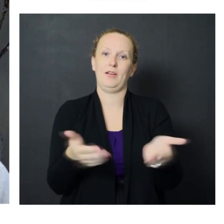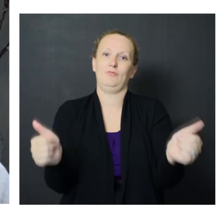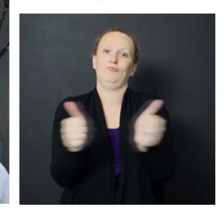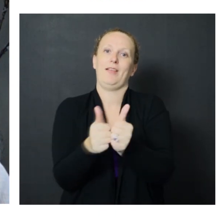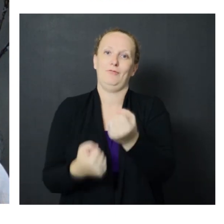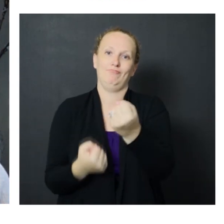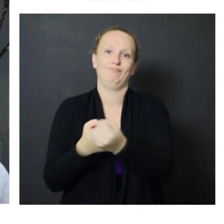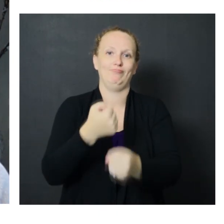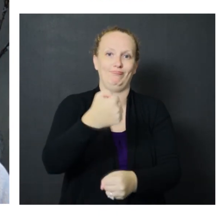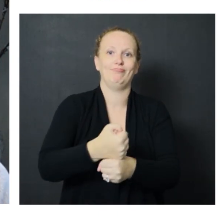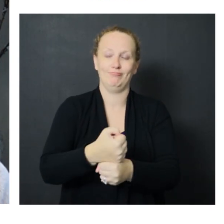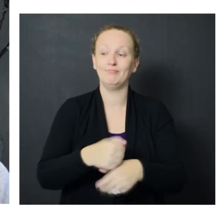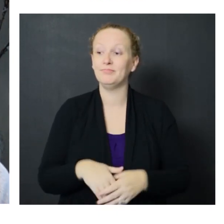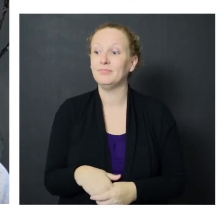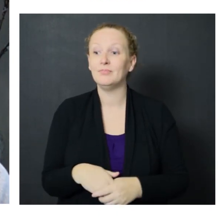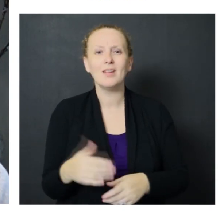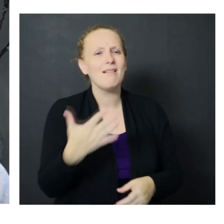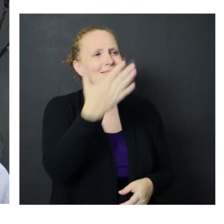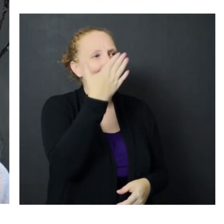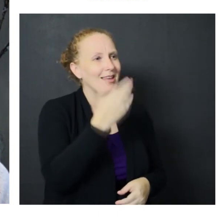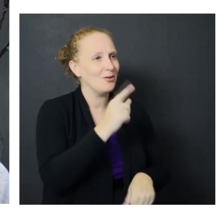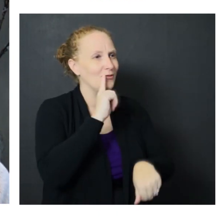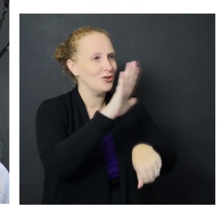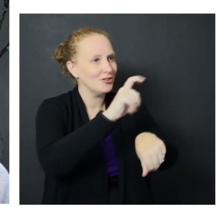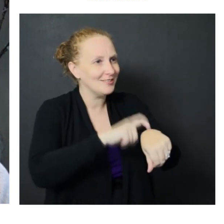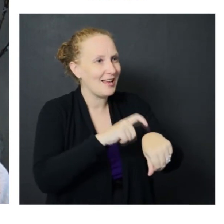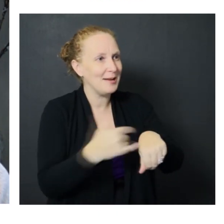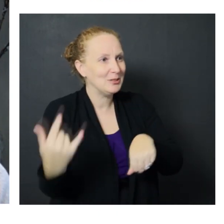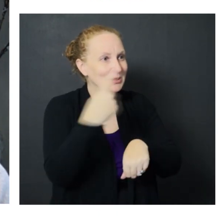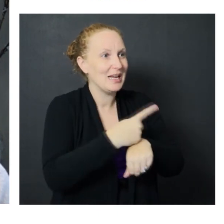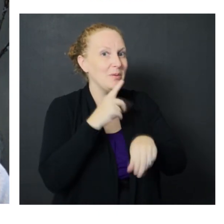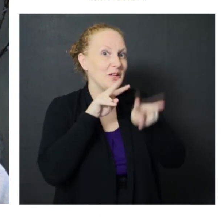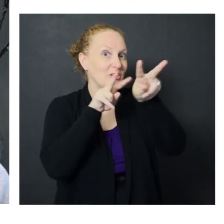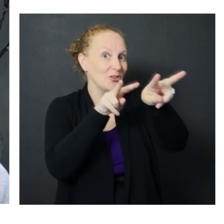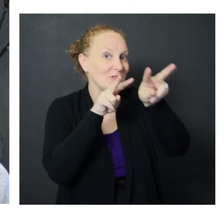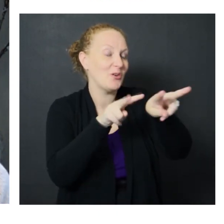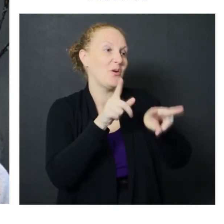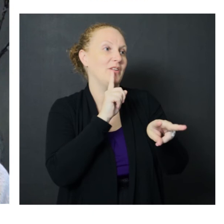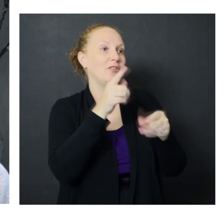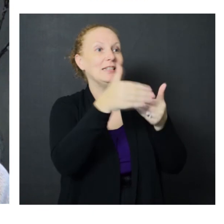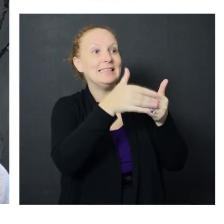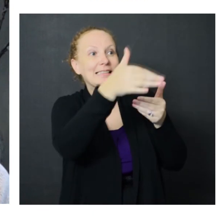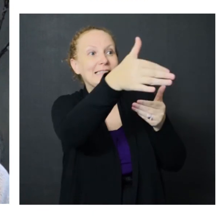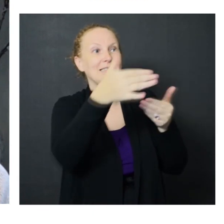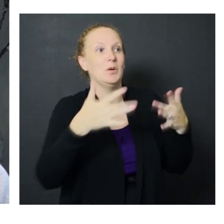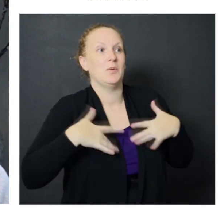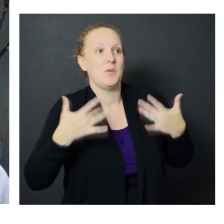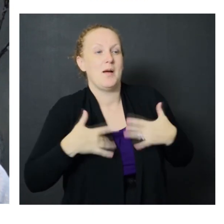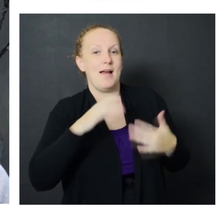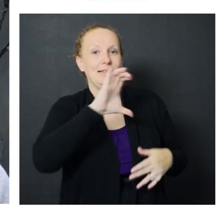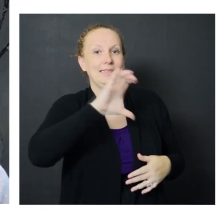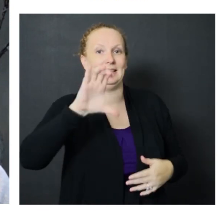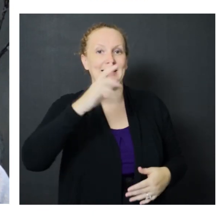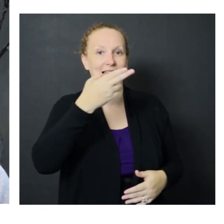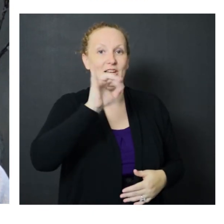And thank you for, for your time today. And we look forward to the great things to come from CCHI and I want